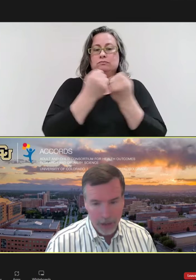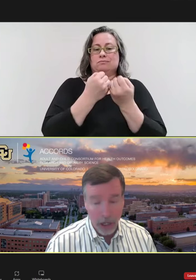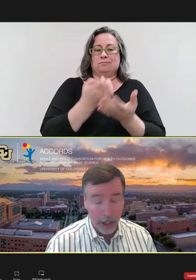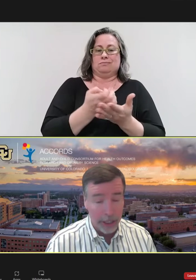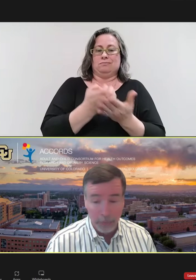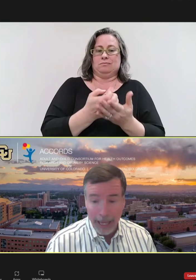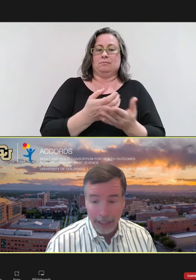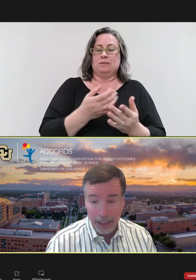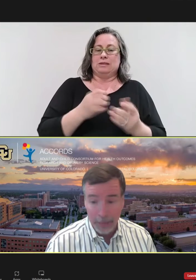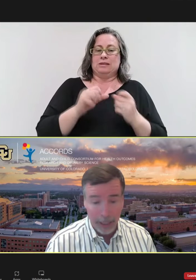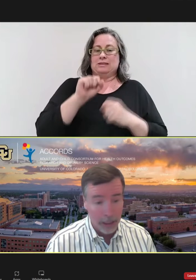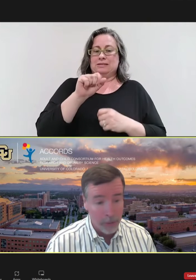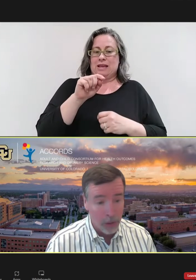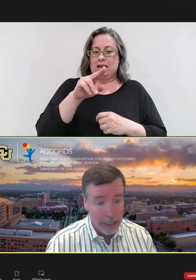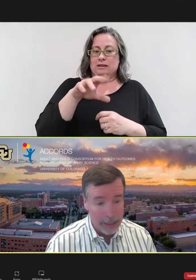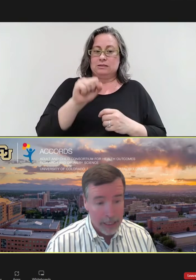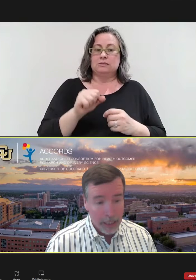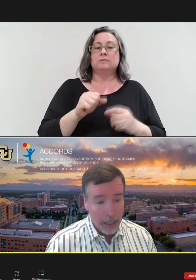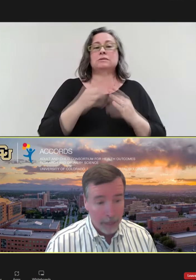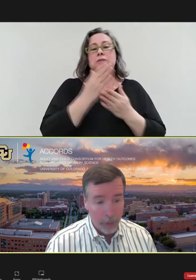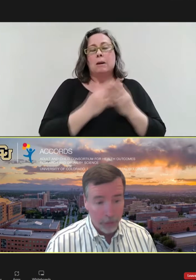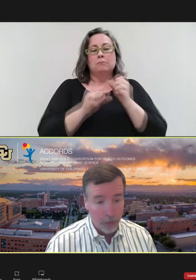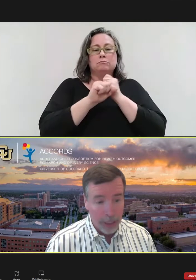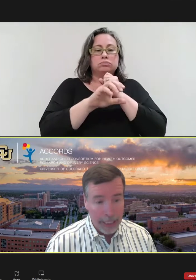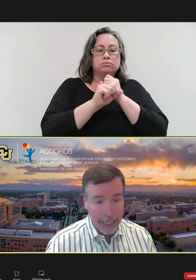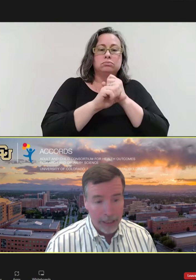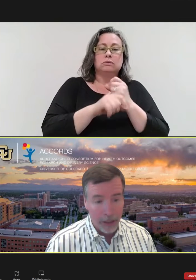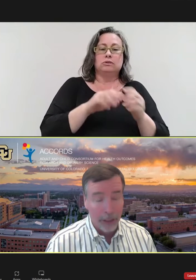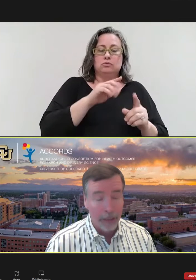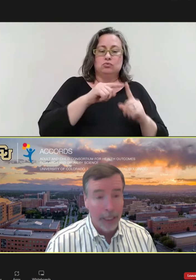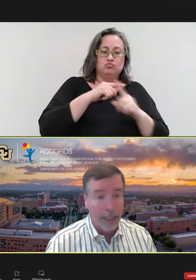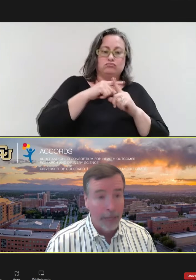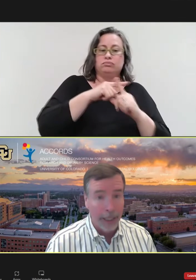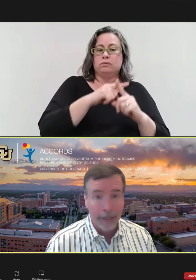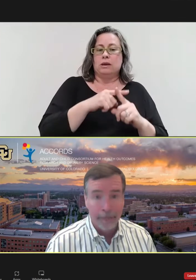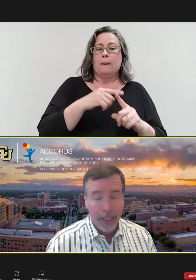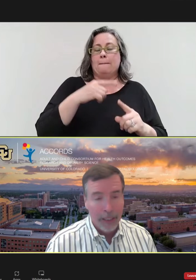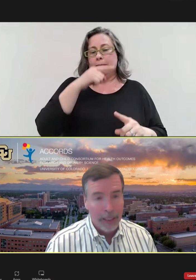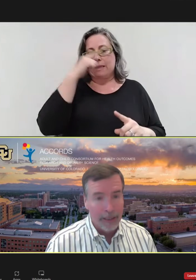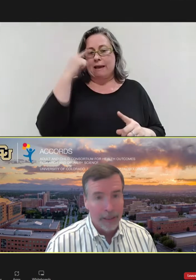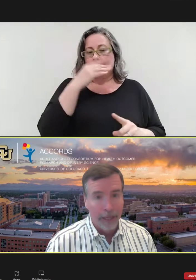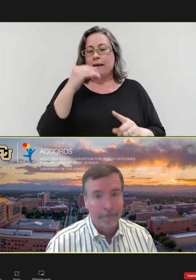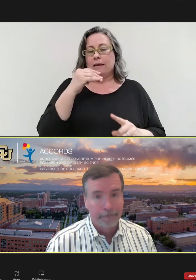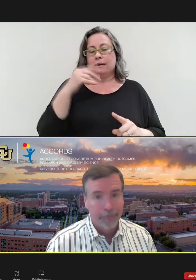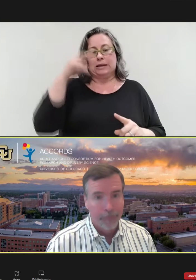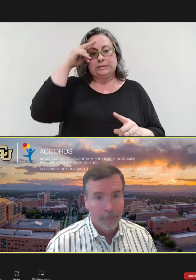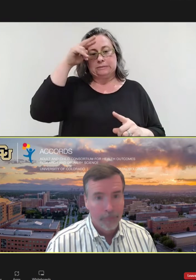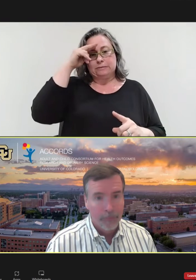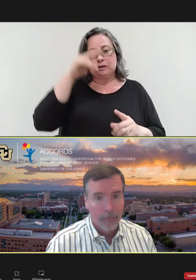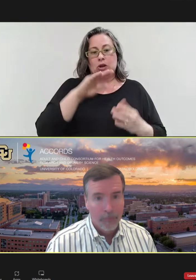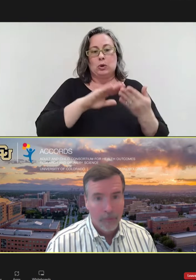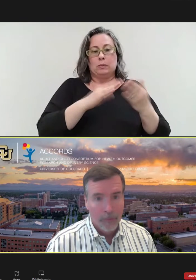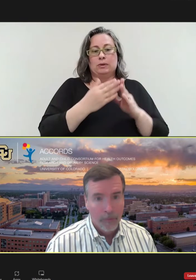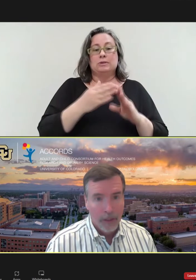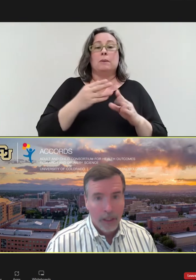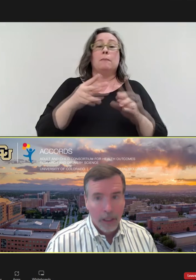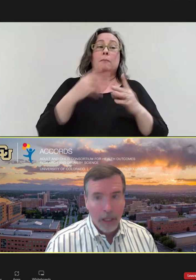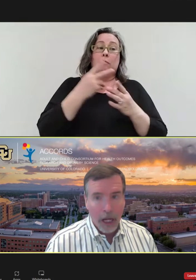targeting Black and Hispanic communities, both pre and during the pandemic. Next slide.